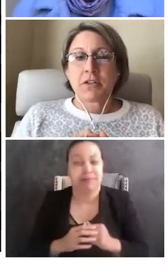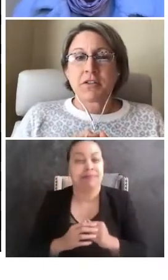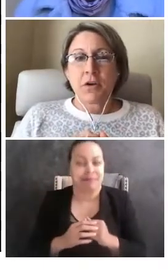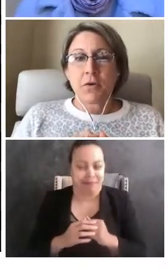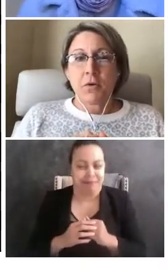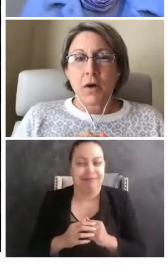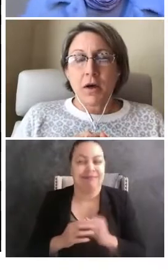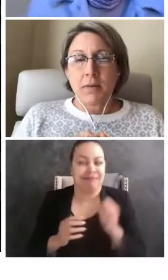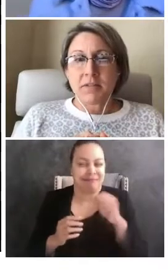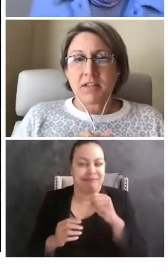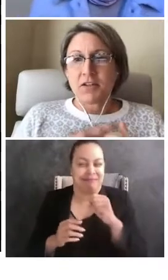Kim: Sure.